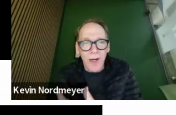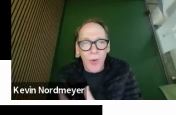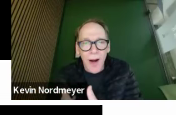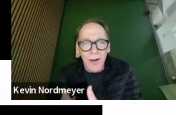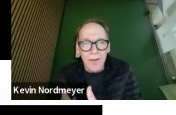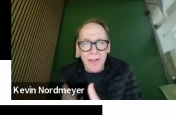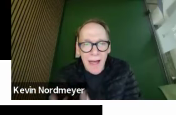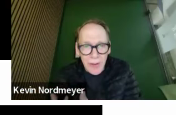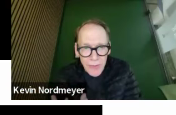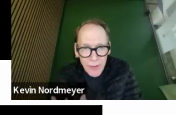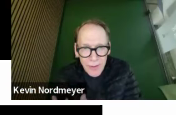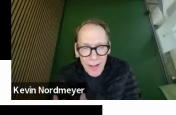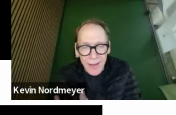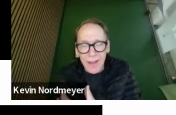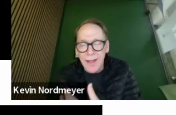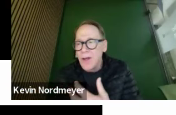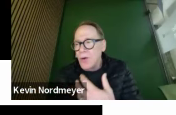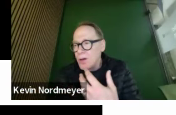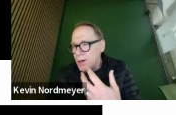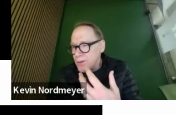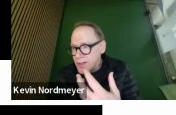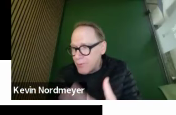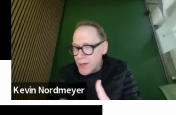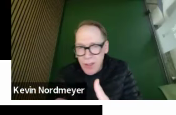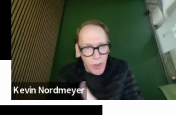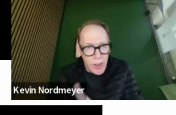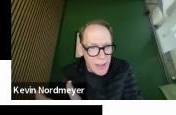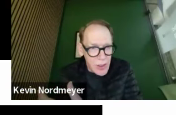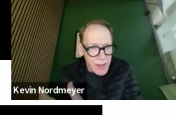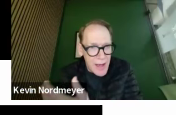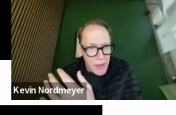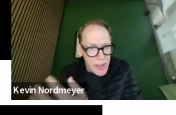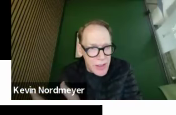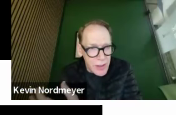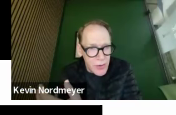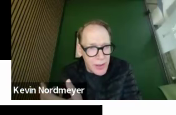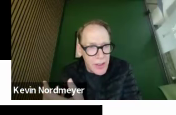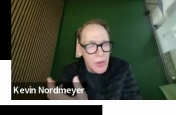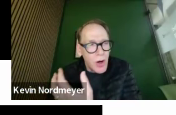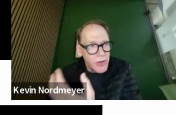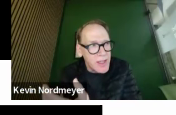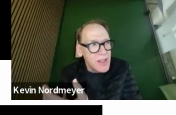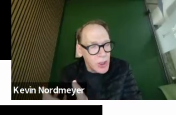that require dollars and I think some things that we're gonna touch on now that Jason's gonna drill into are things